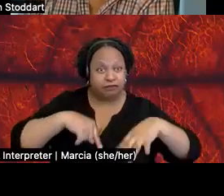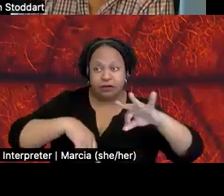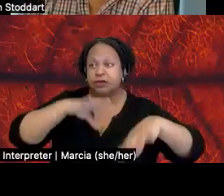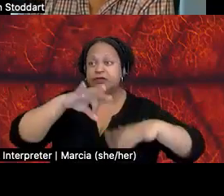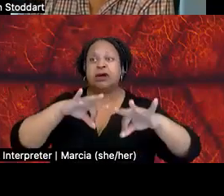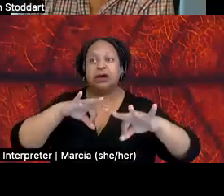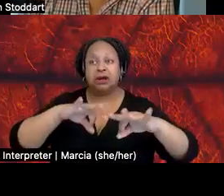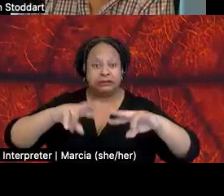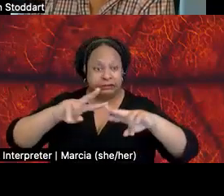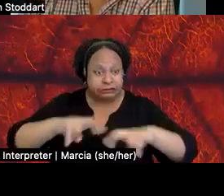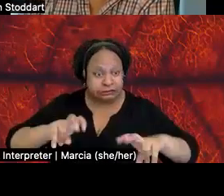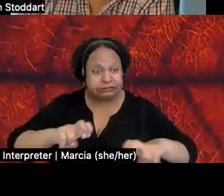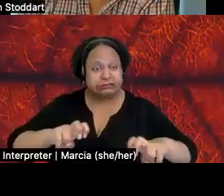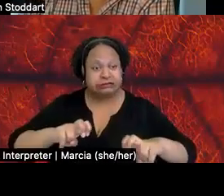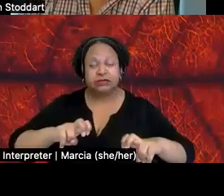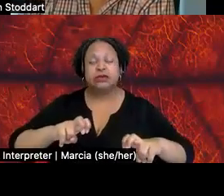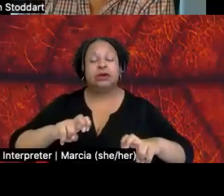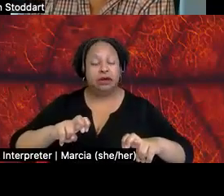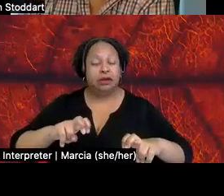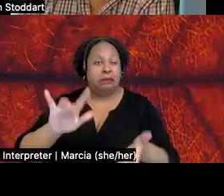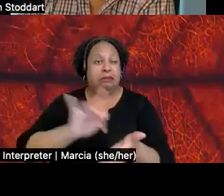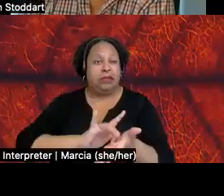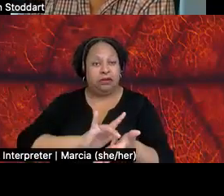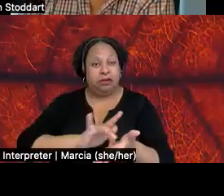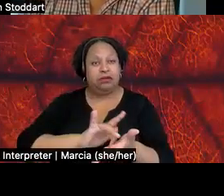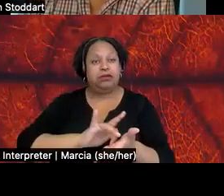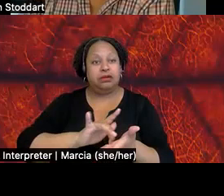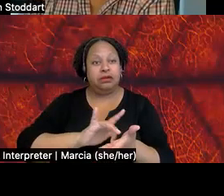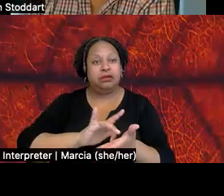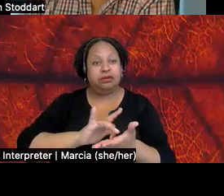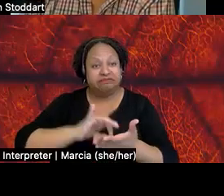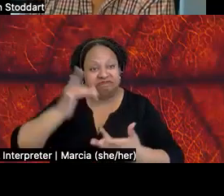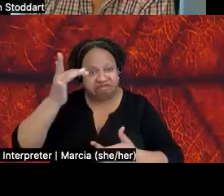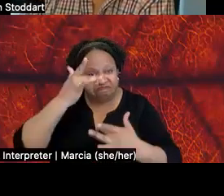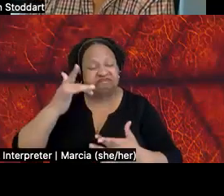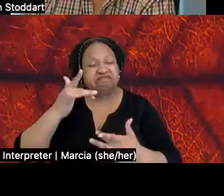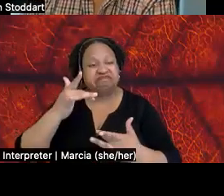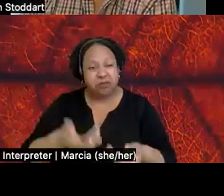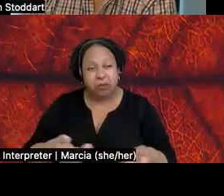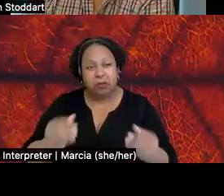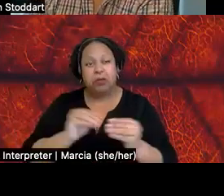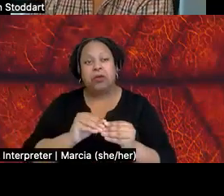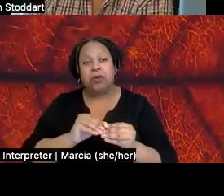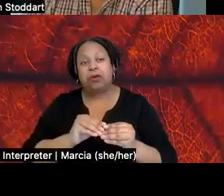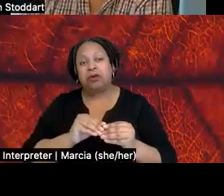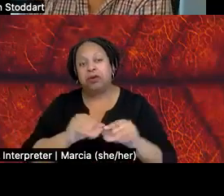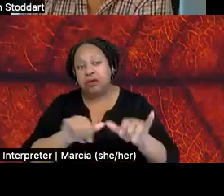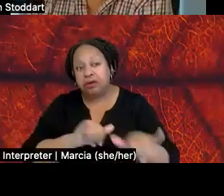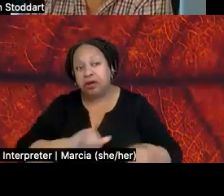that are more likely to occur in somebody diagnosed with autism.